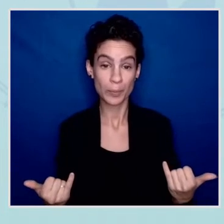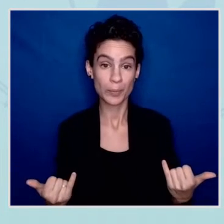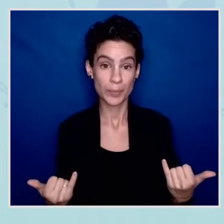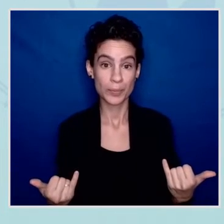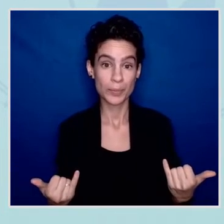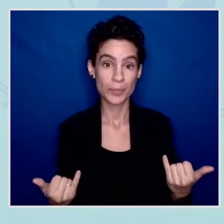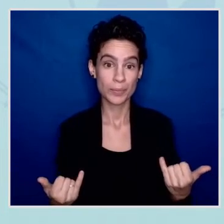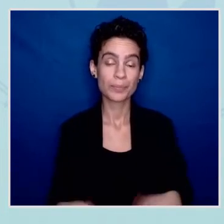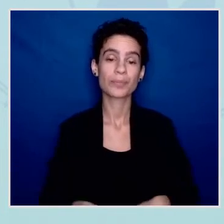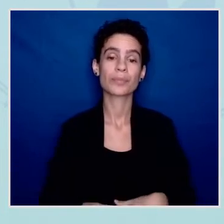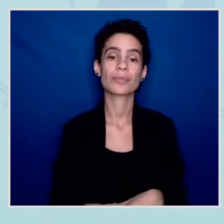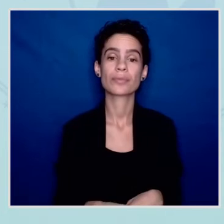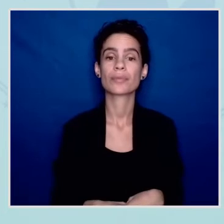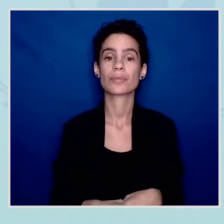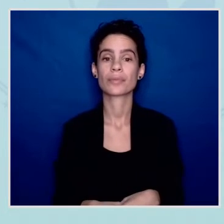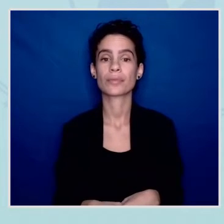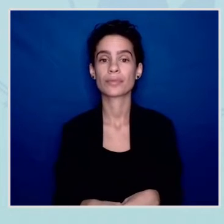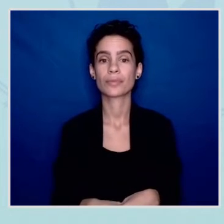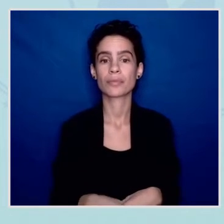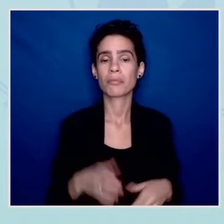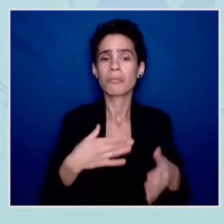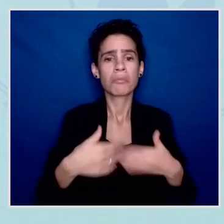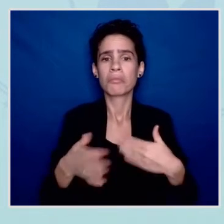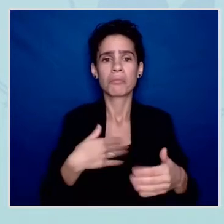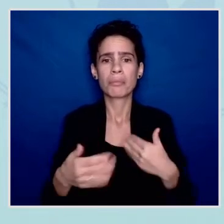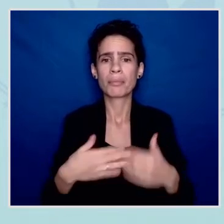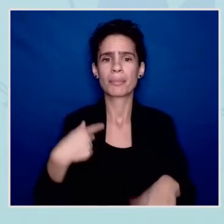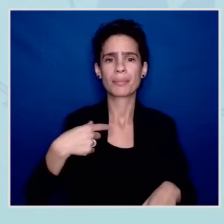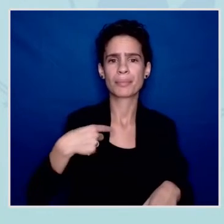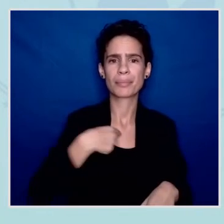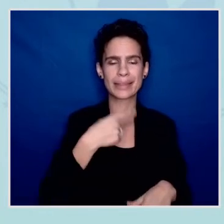IMMEDIATE RELIEF.